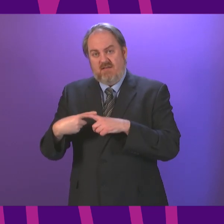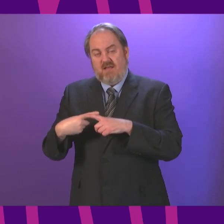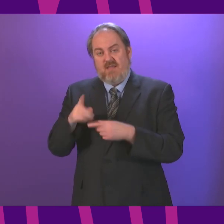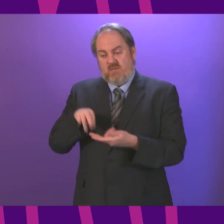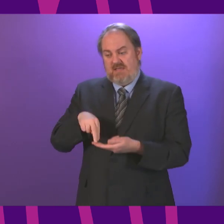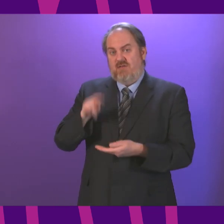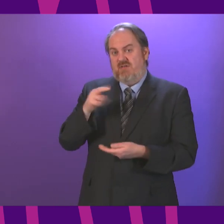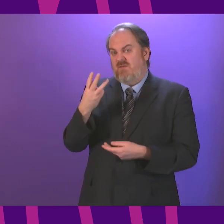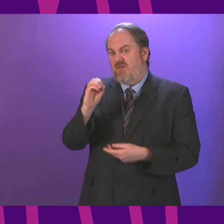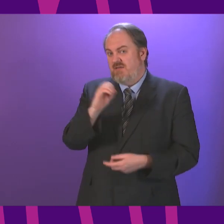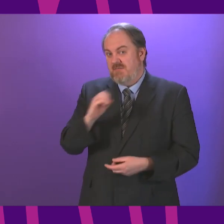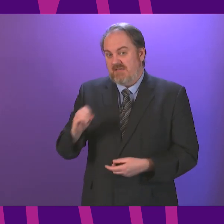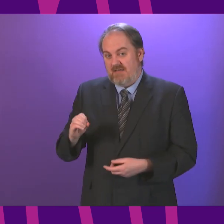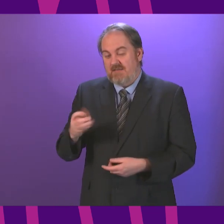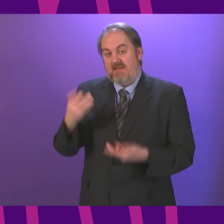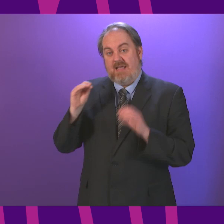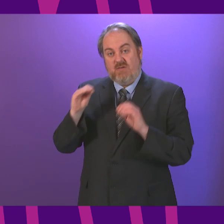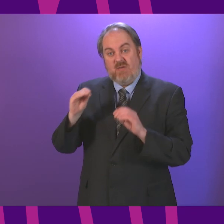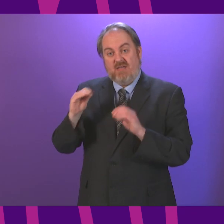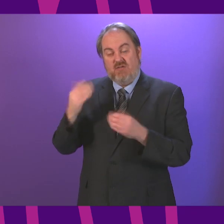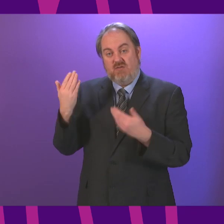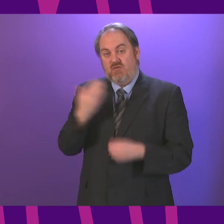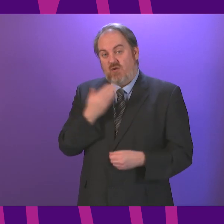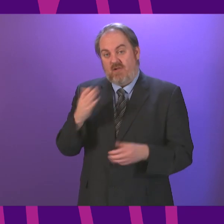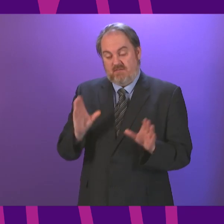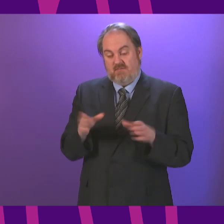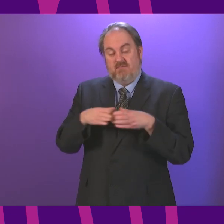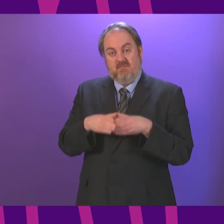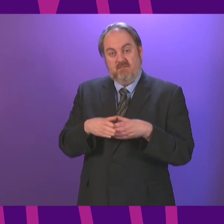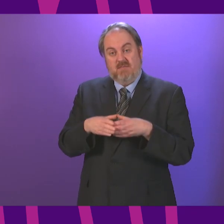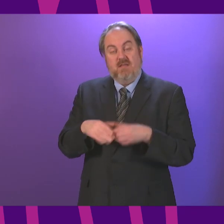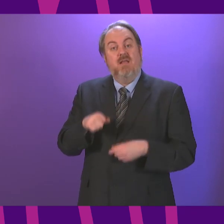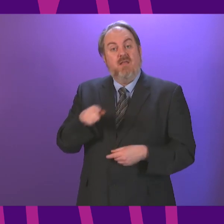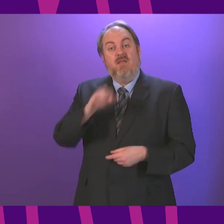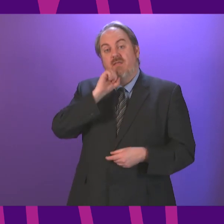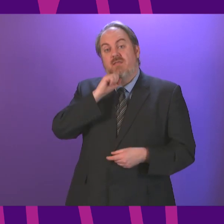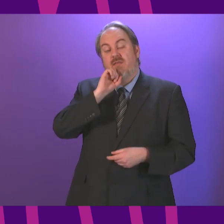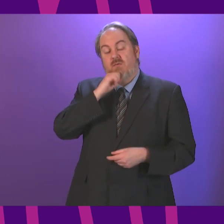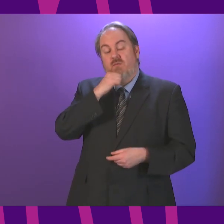Education Scotland was on track to exceed that figure in 2019-20, before inspections had to be